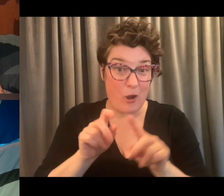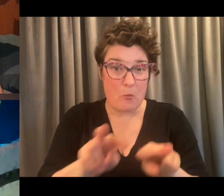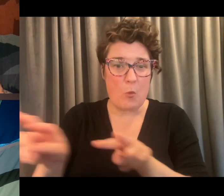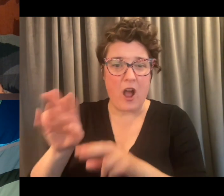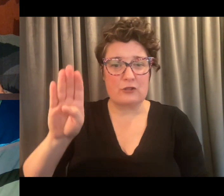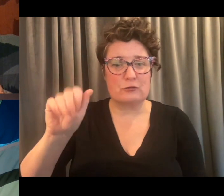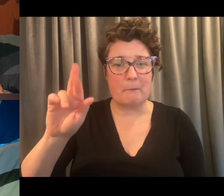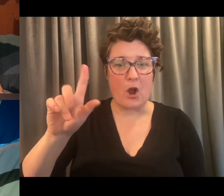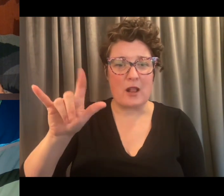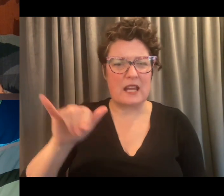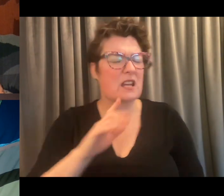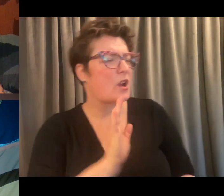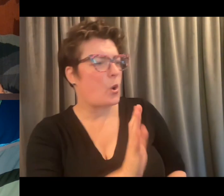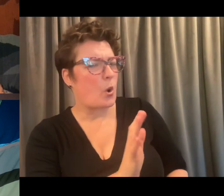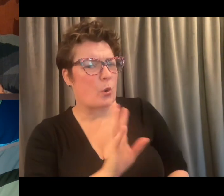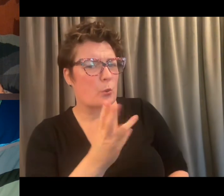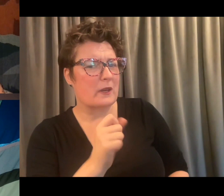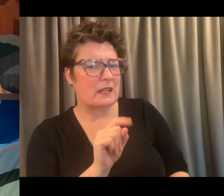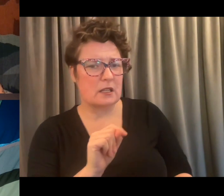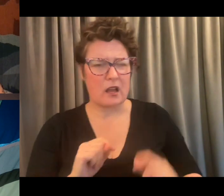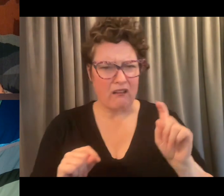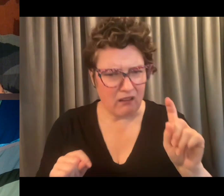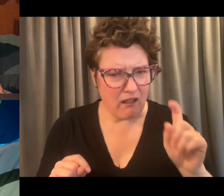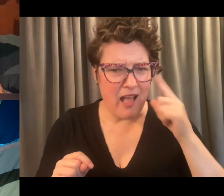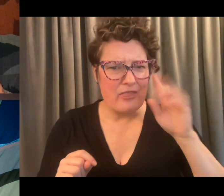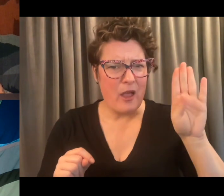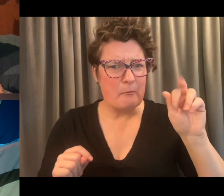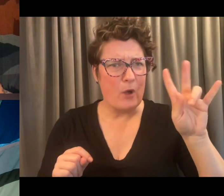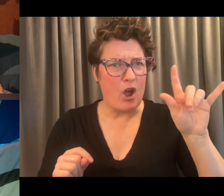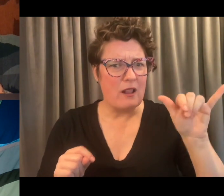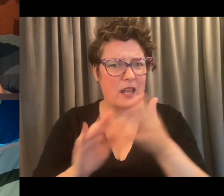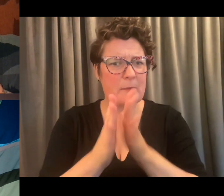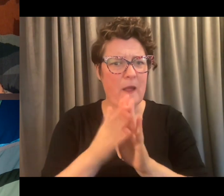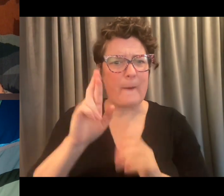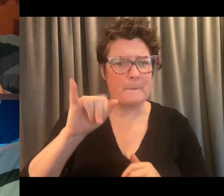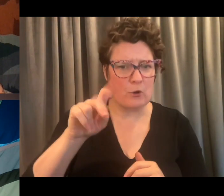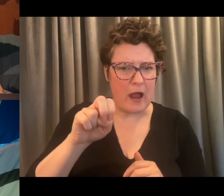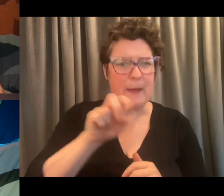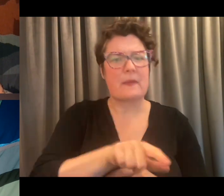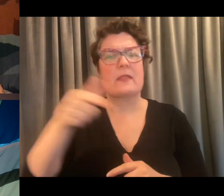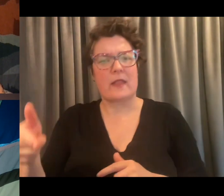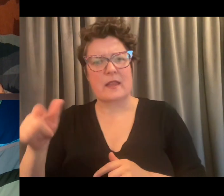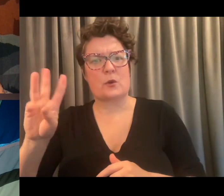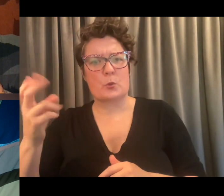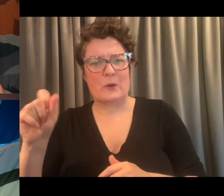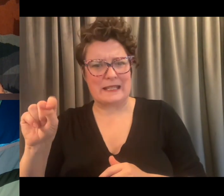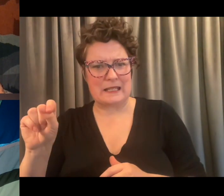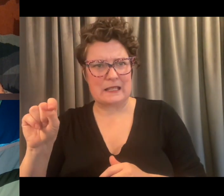Nomy: Mmm-hmm, the wheat, right? Rebekah: Oh, I thought it was the barley ripening and then the wheat begins to ripen at Shavuot. Nomy: Oh, okay.